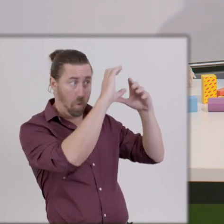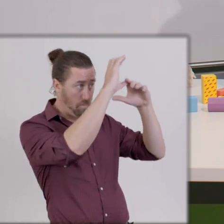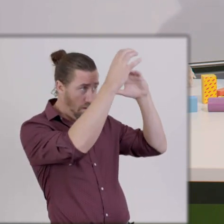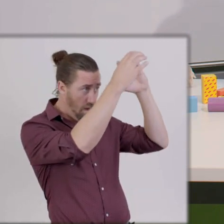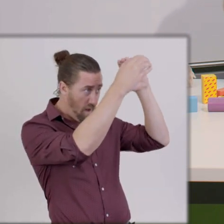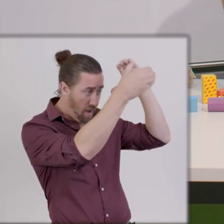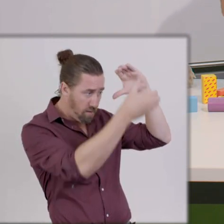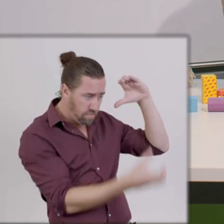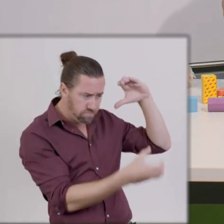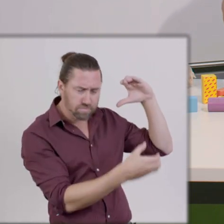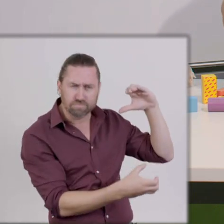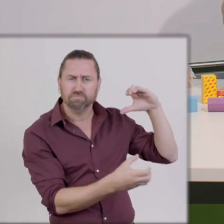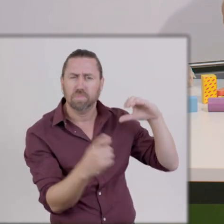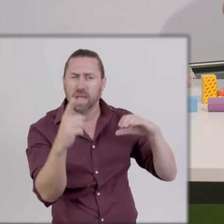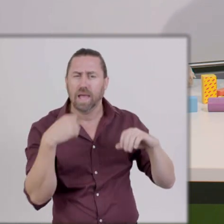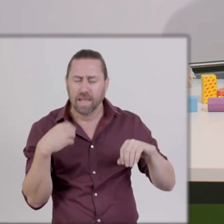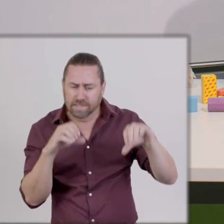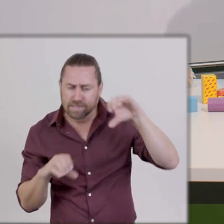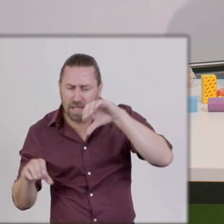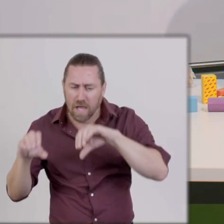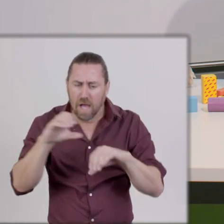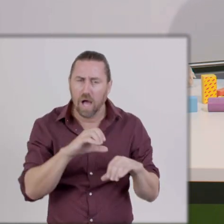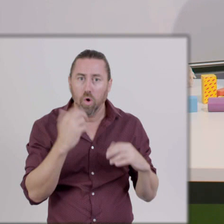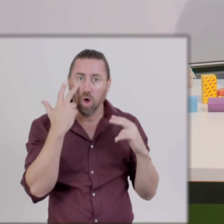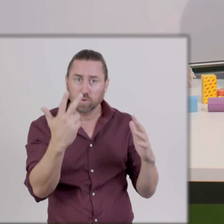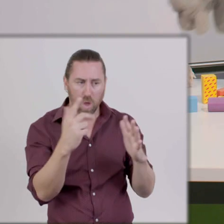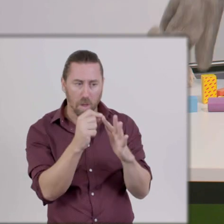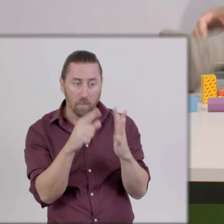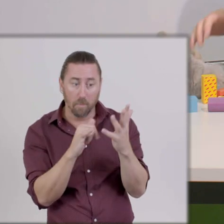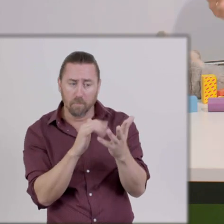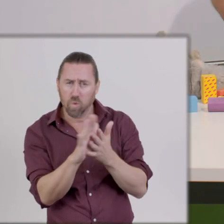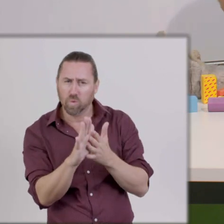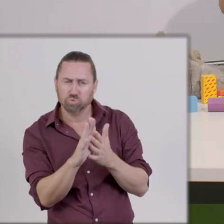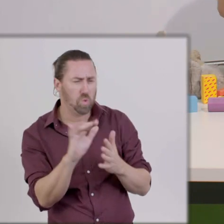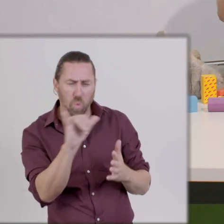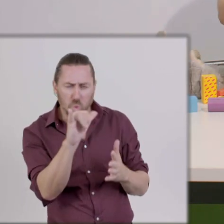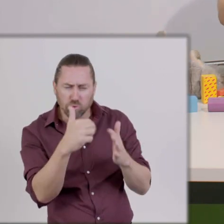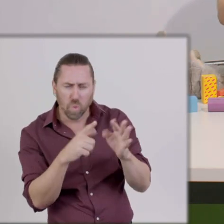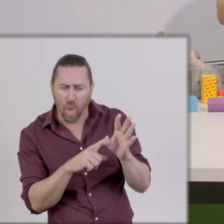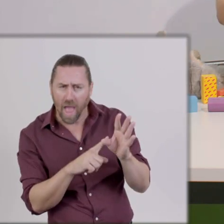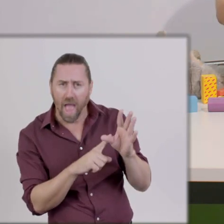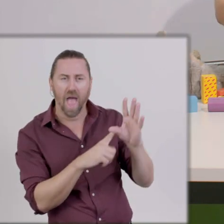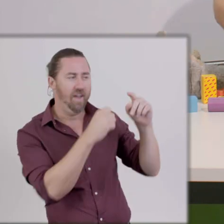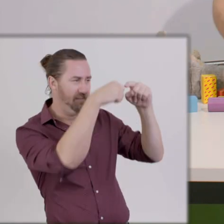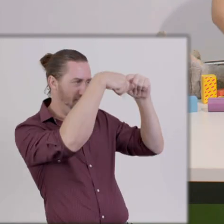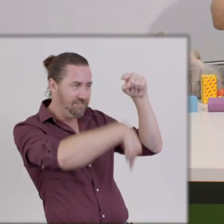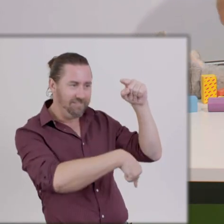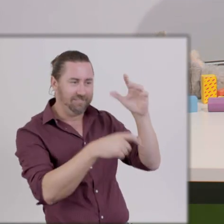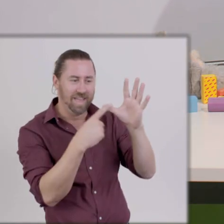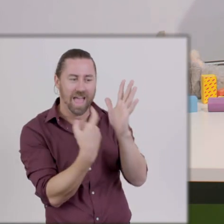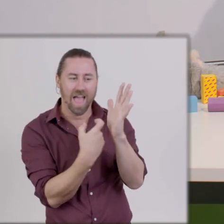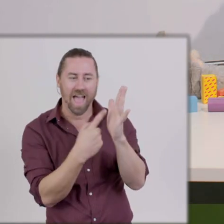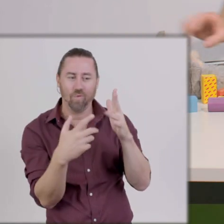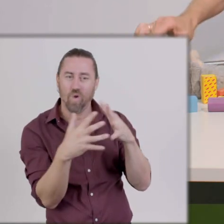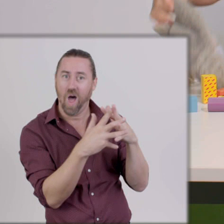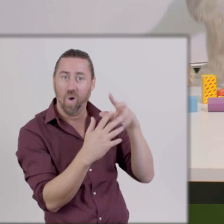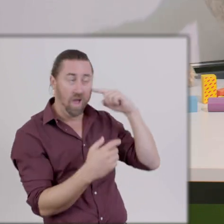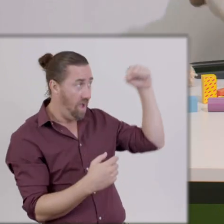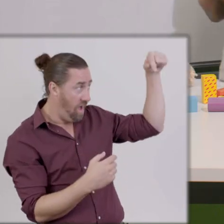In science, we show the direction of the push with an arrow, like this one pointing down.